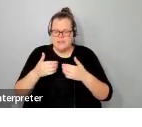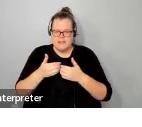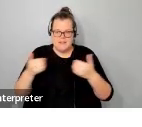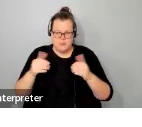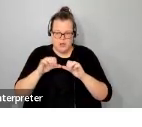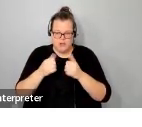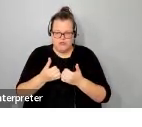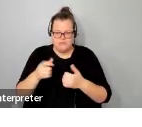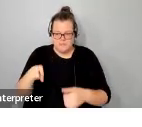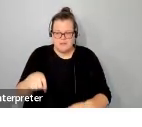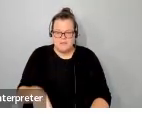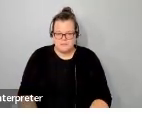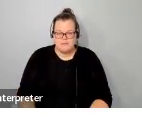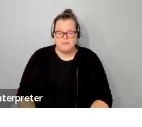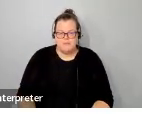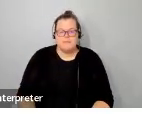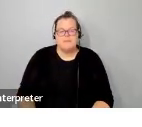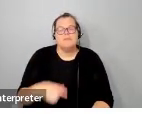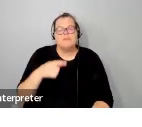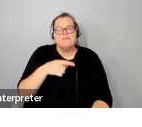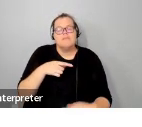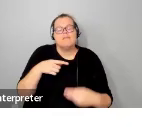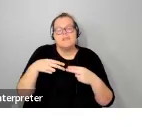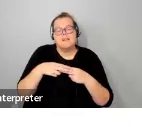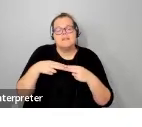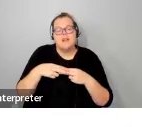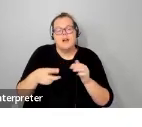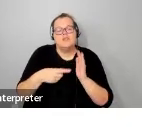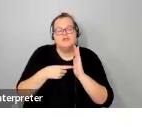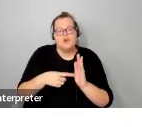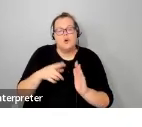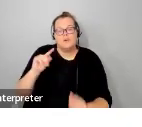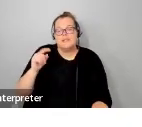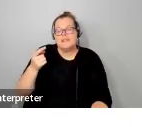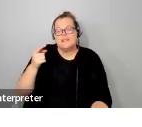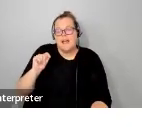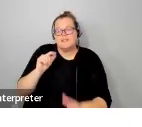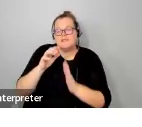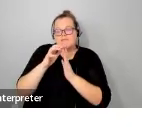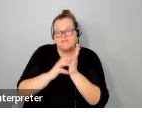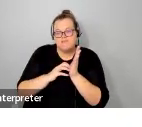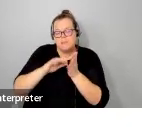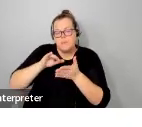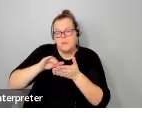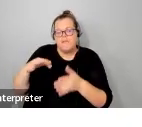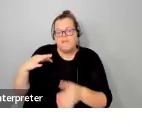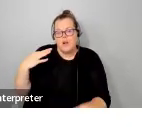So this slide shows what the text of the waiver application. So you can see there are two options here.